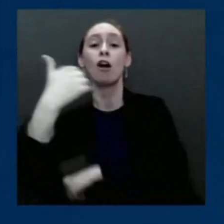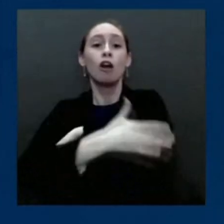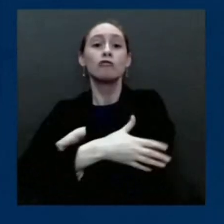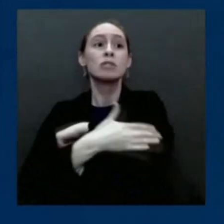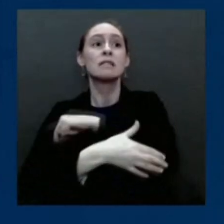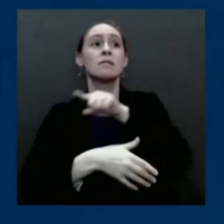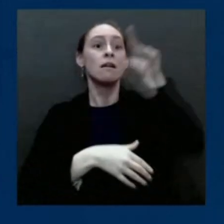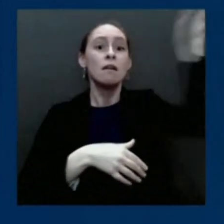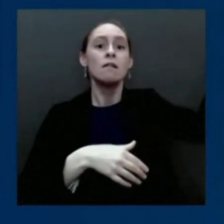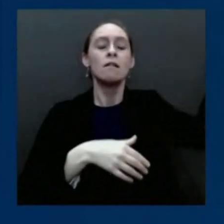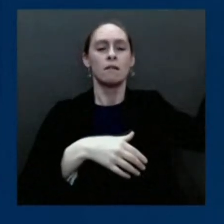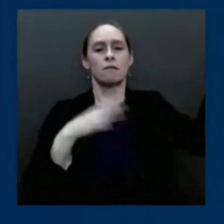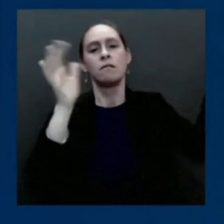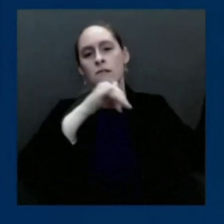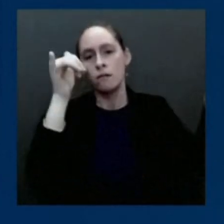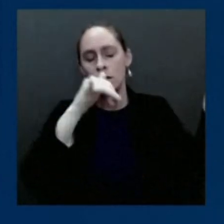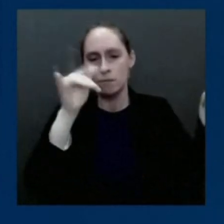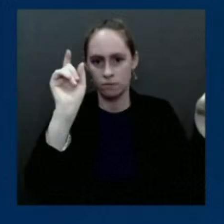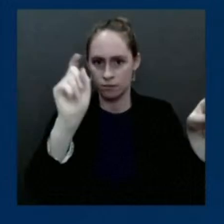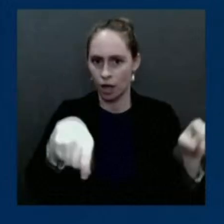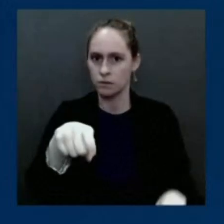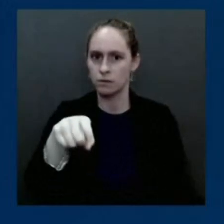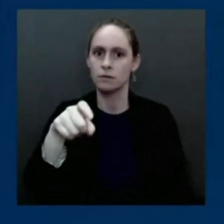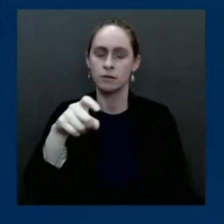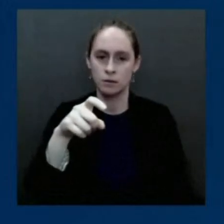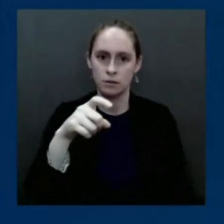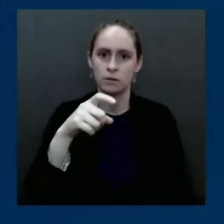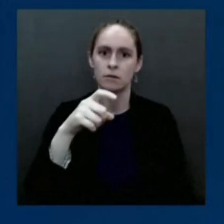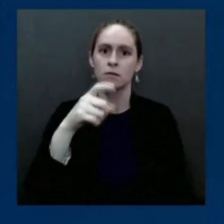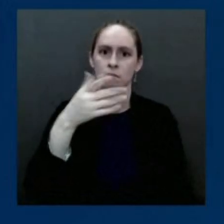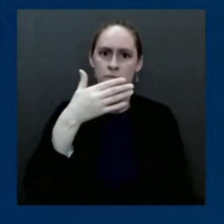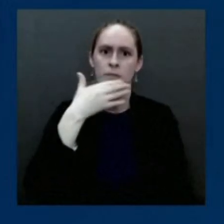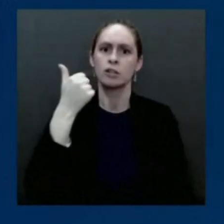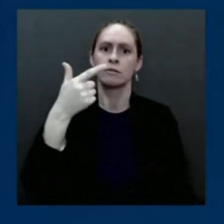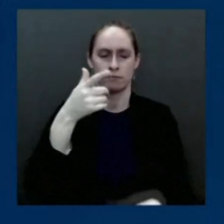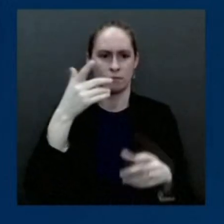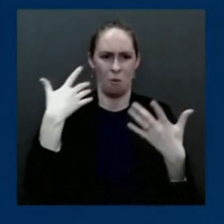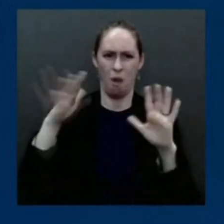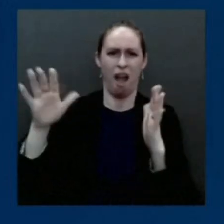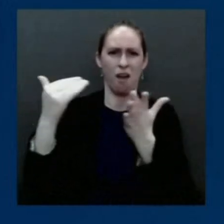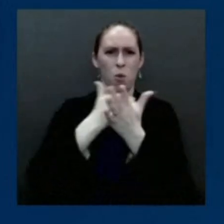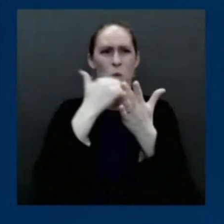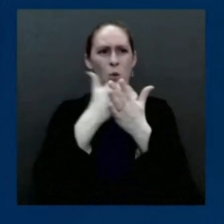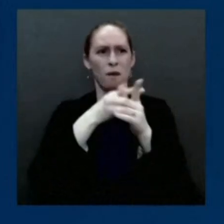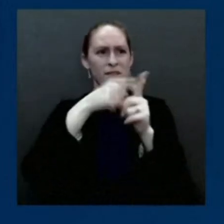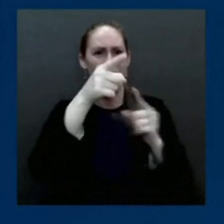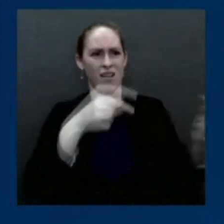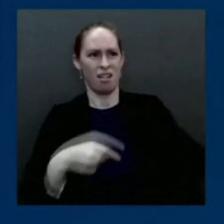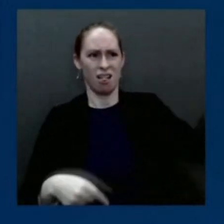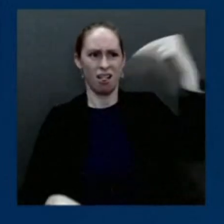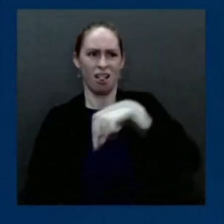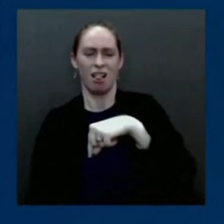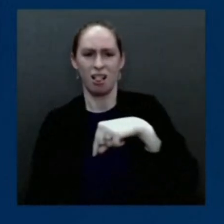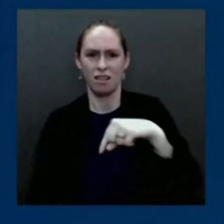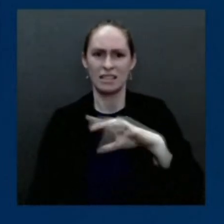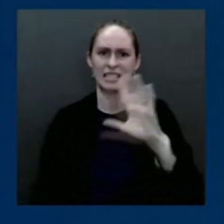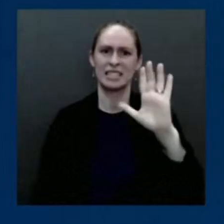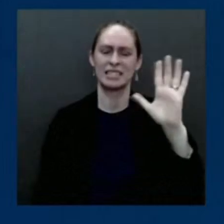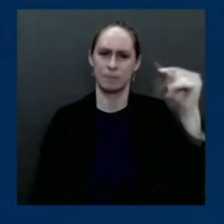UNITED STATES IS FOR THE OBVIOUS REASON OF KEEPING INFECTION PARTICULARLY NEW